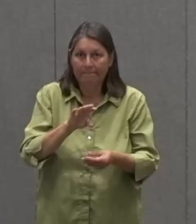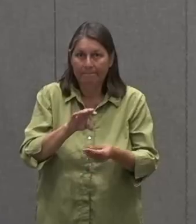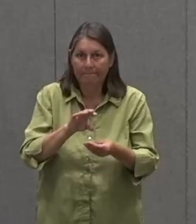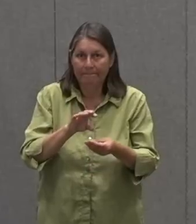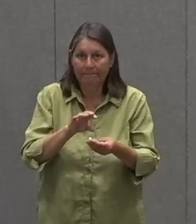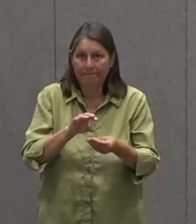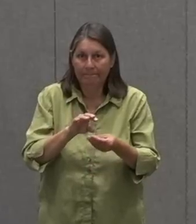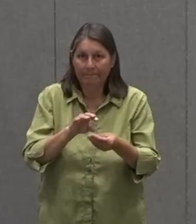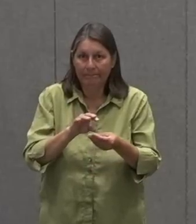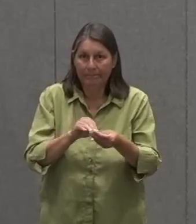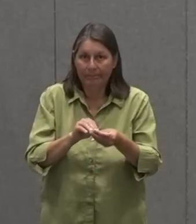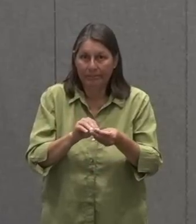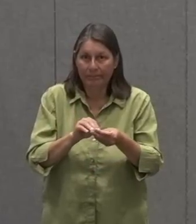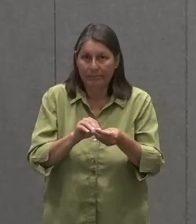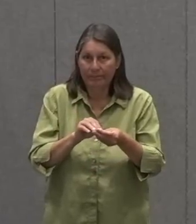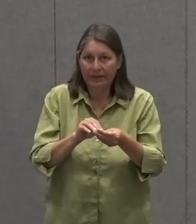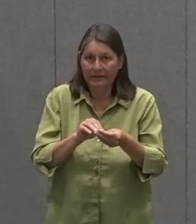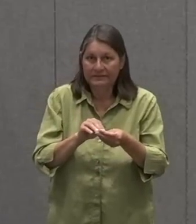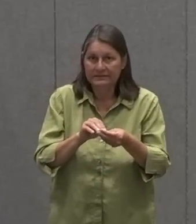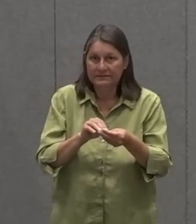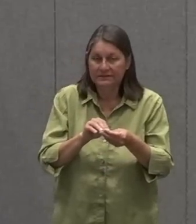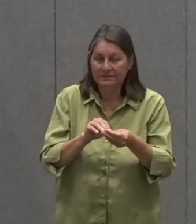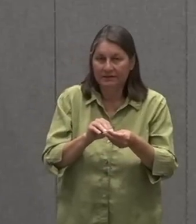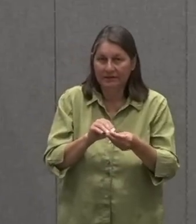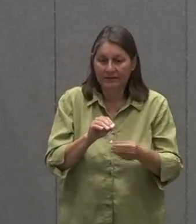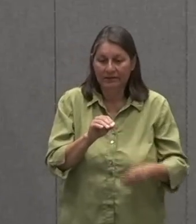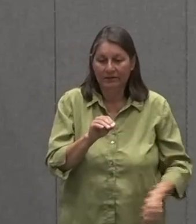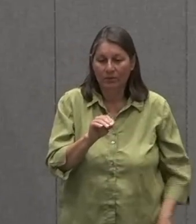so we have 40, plus seven, plus 1/10.